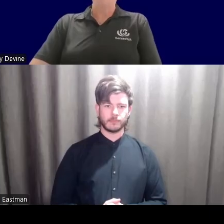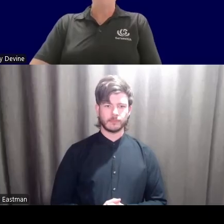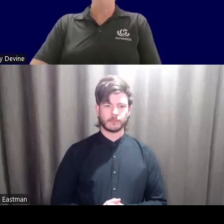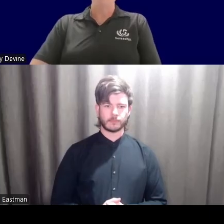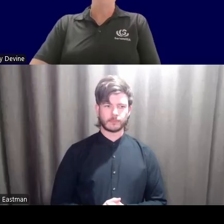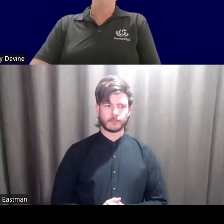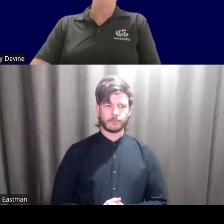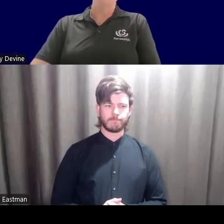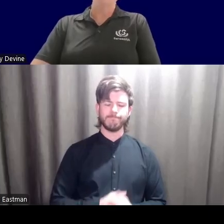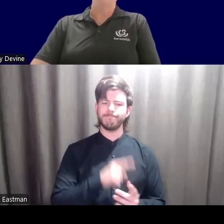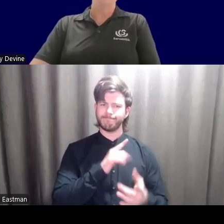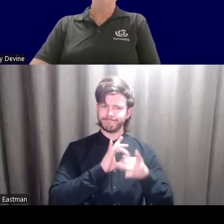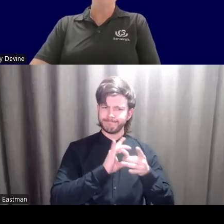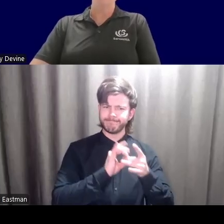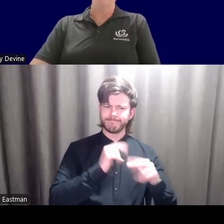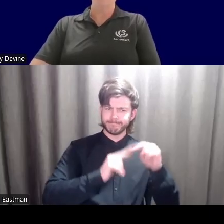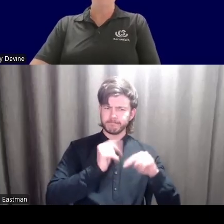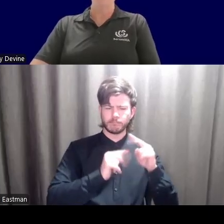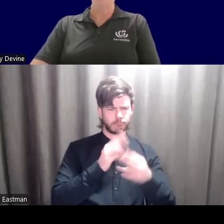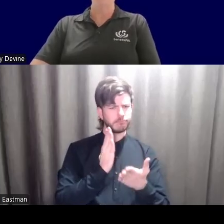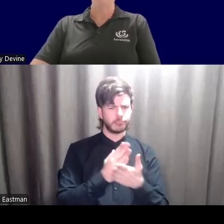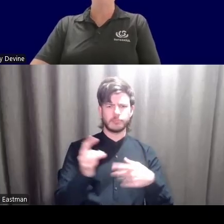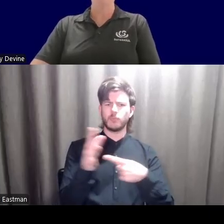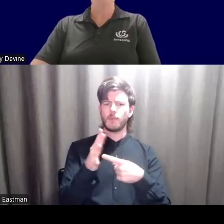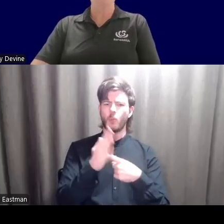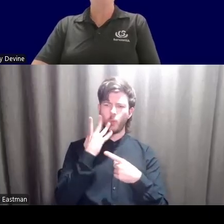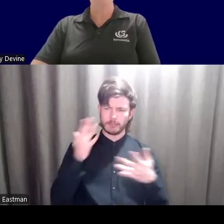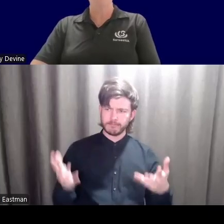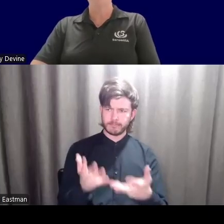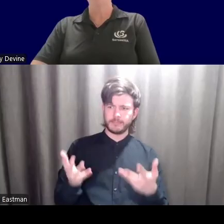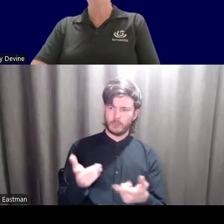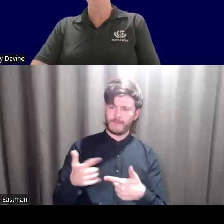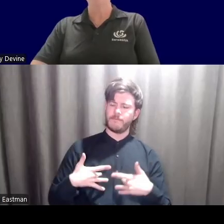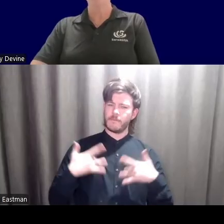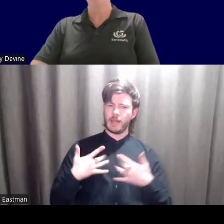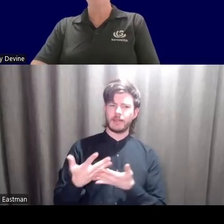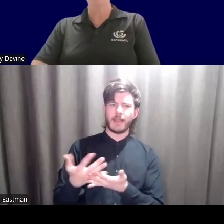key in fostering a sense of safety and gaining a clear understanding of a person's strength,